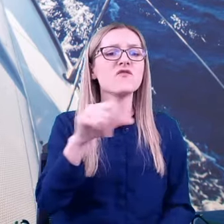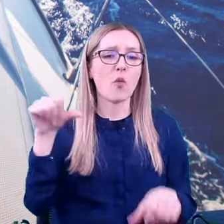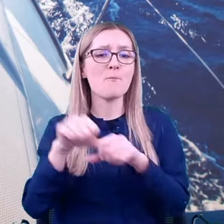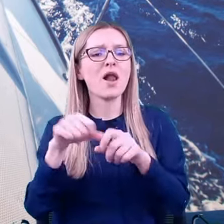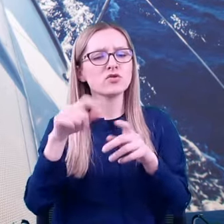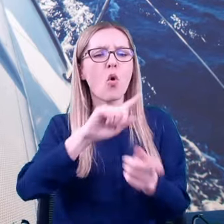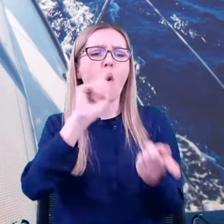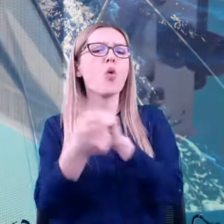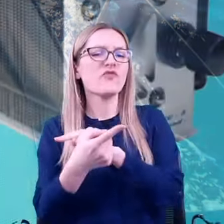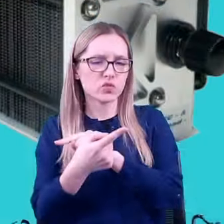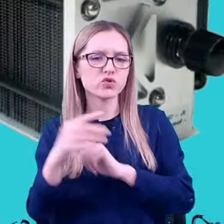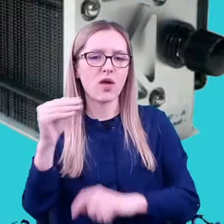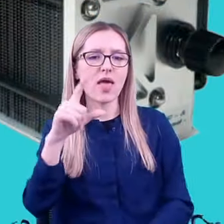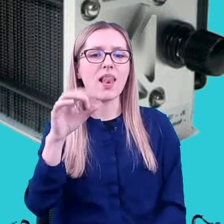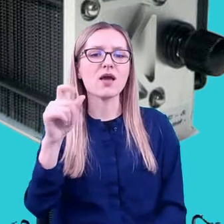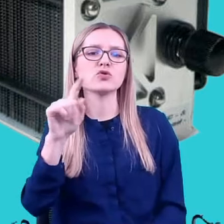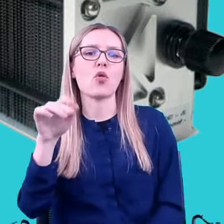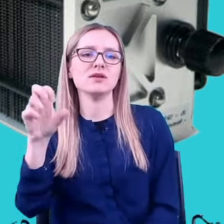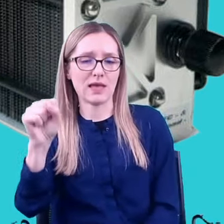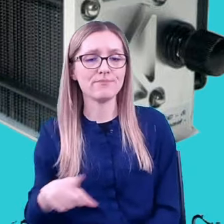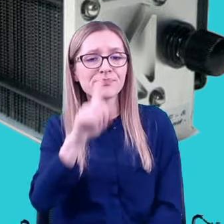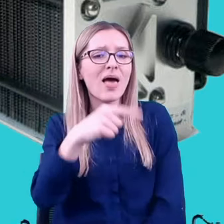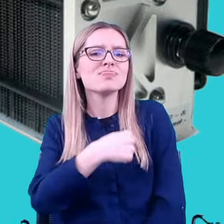The working temperature of such cell is 30-80*C,